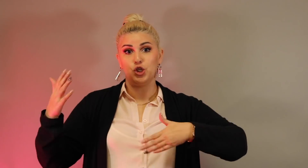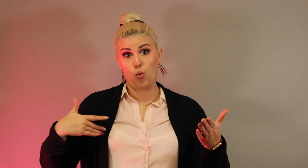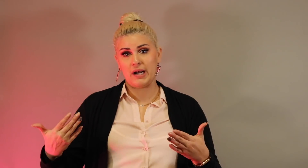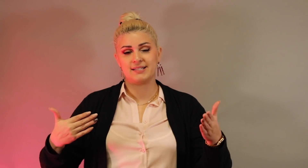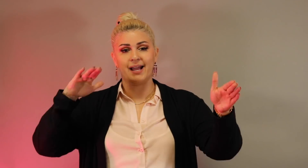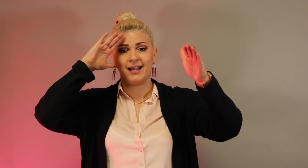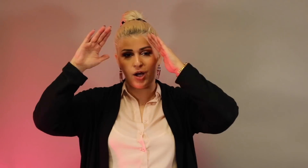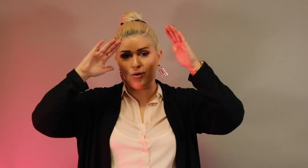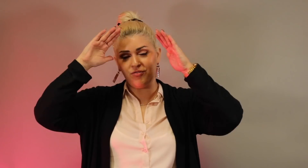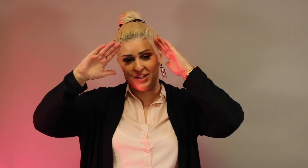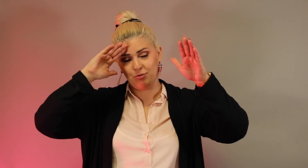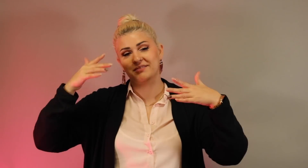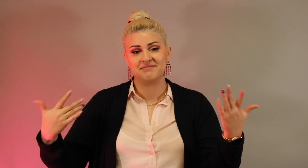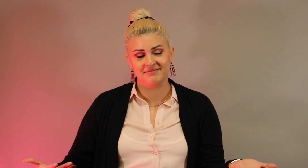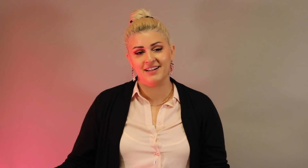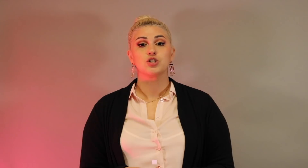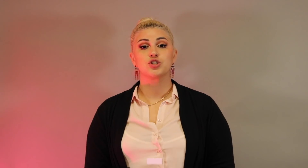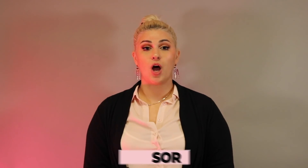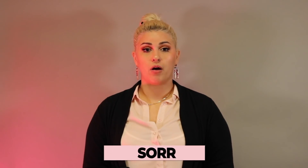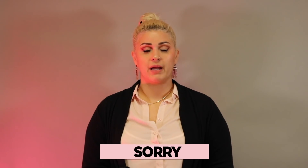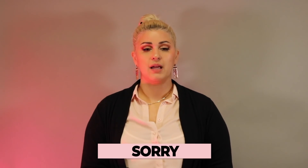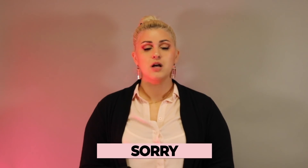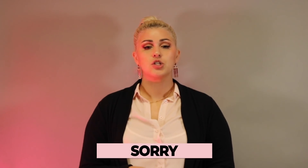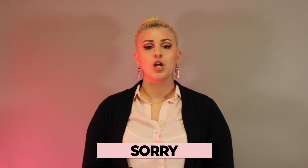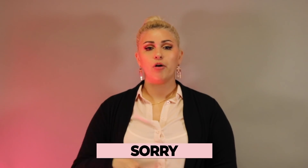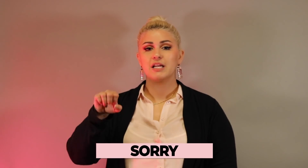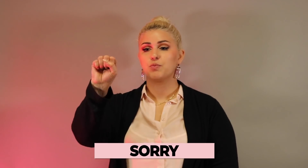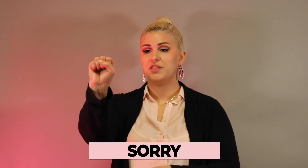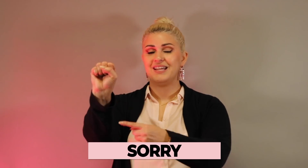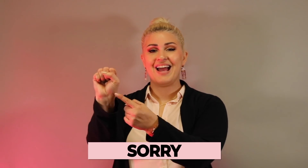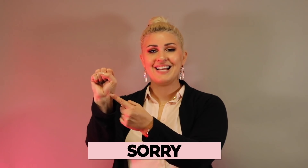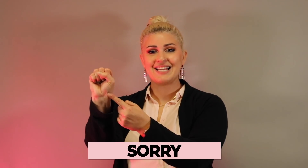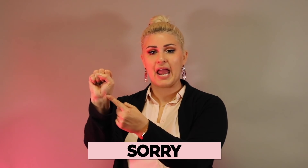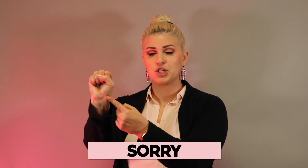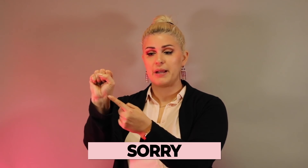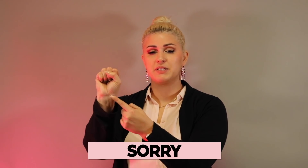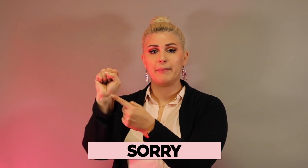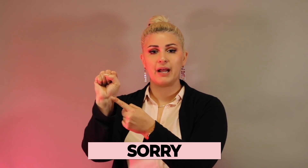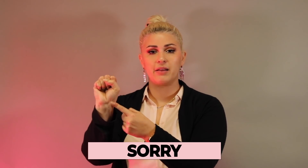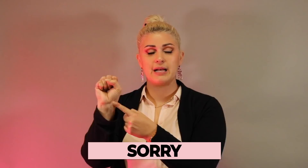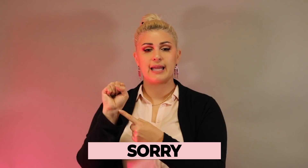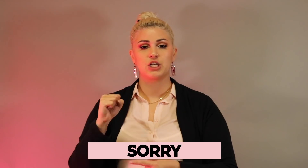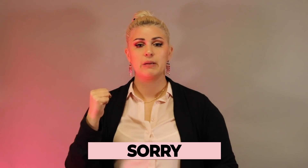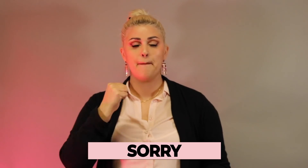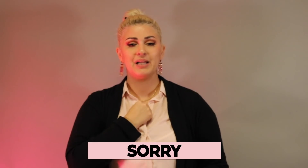and you wanted to say hello, then you would. Sorry, sorry is with the S hand shape, dominant hand in the S hand shape.